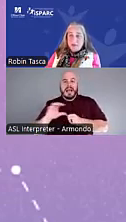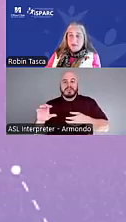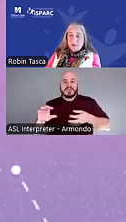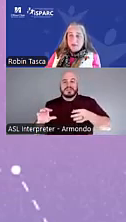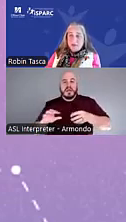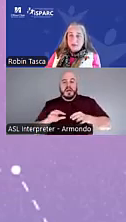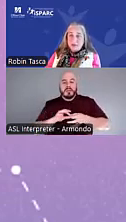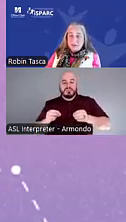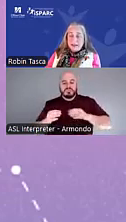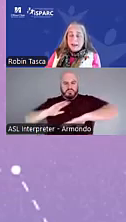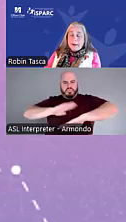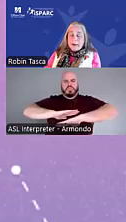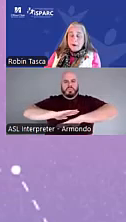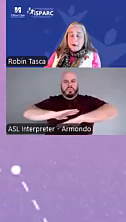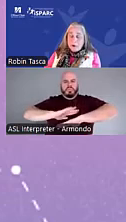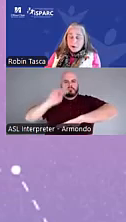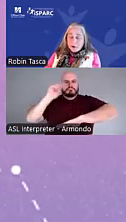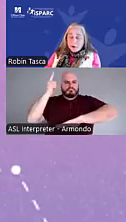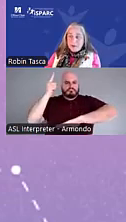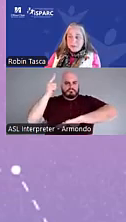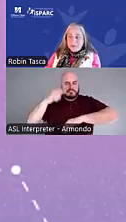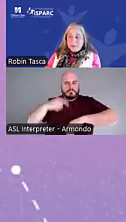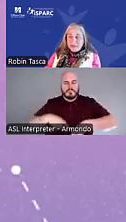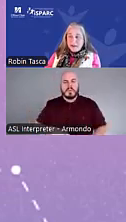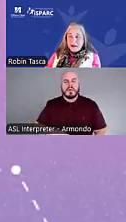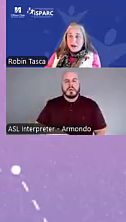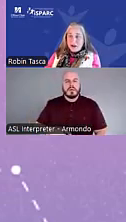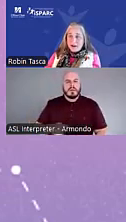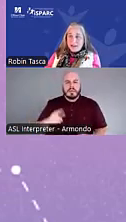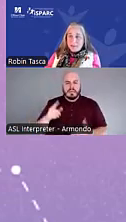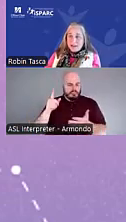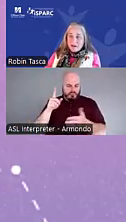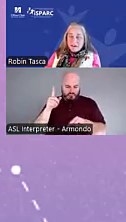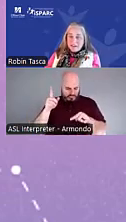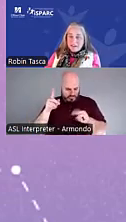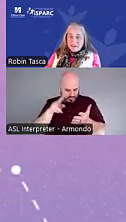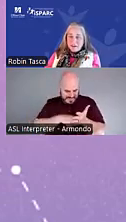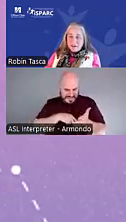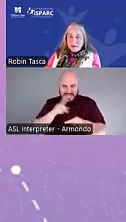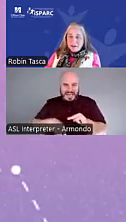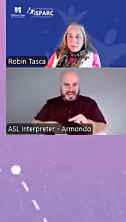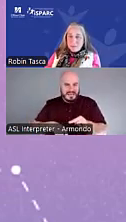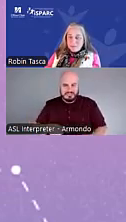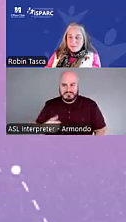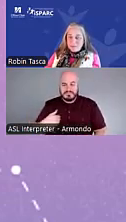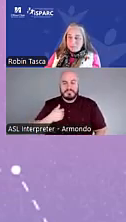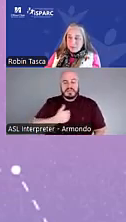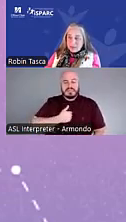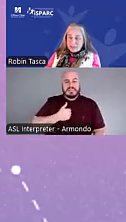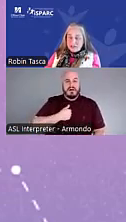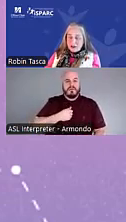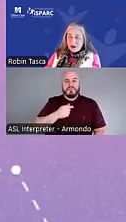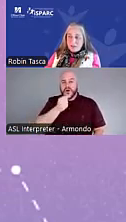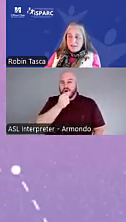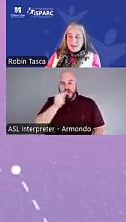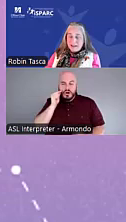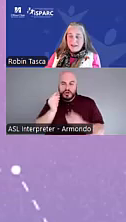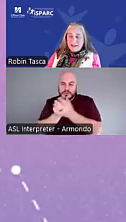on top of the closed caption, and no one would be able to read it. I am a gardener by passion and hobby,